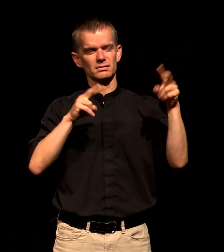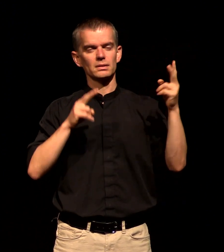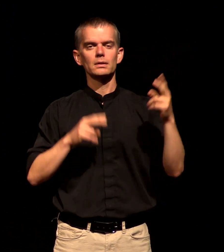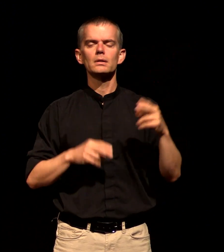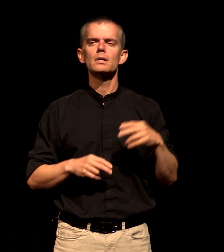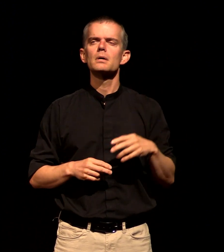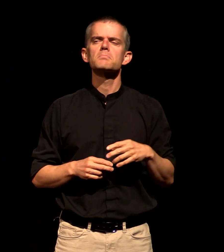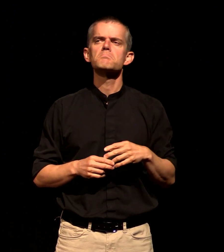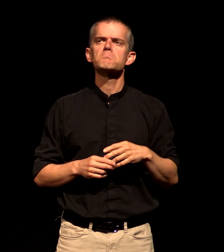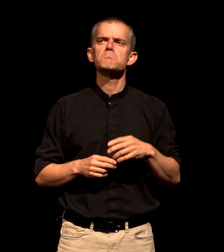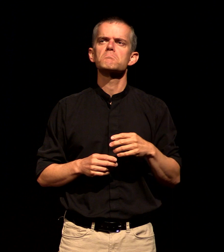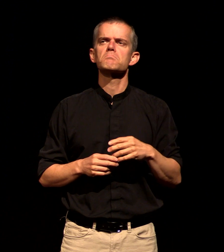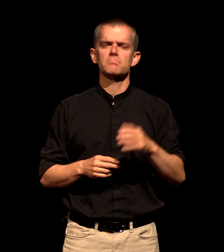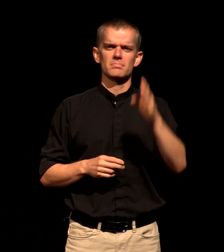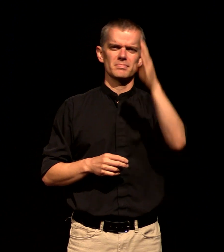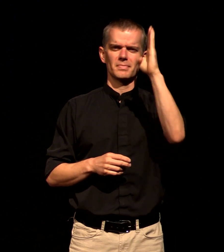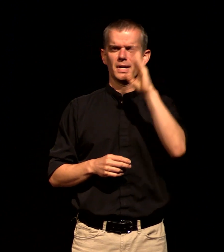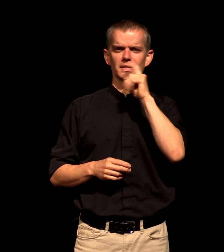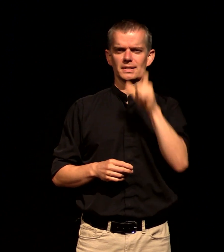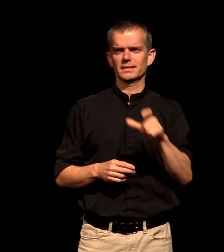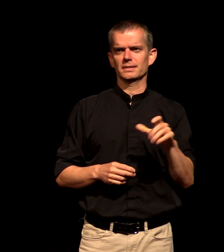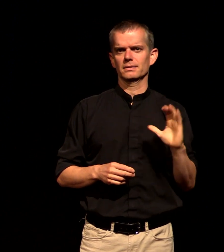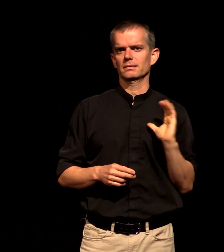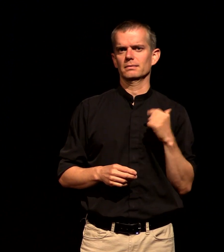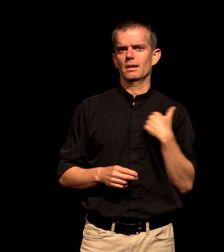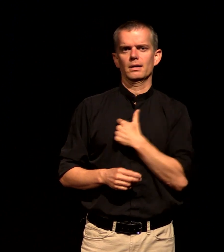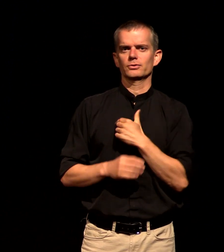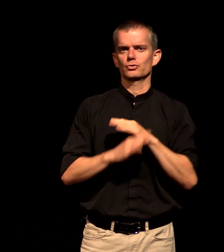to protect him in this way? And what if lament is actually one